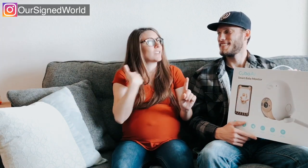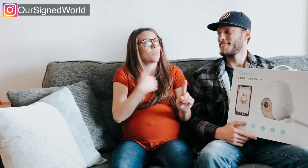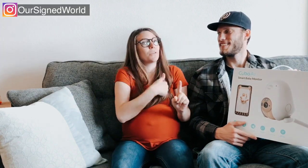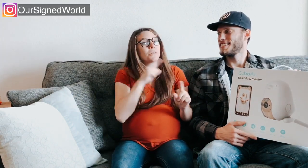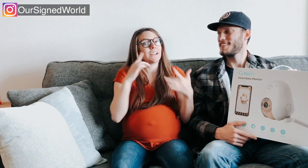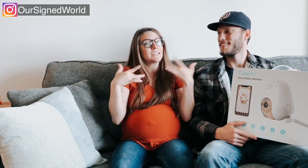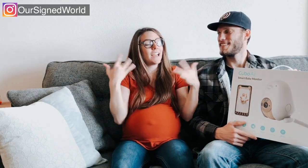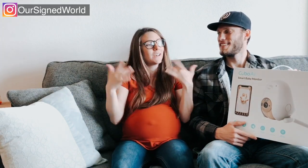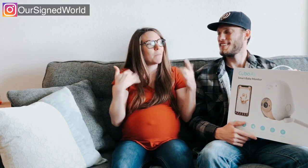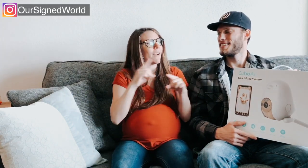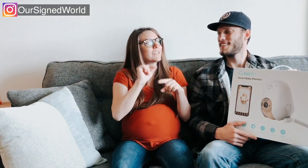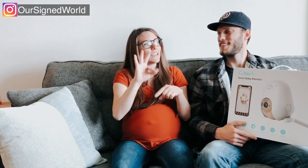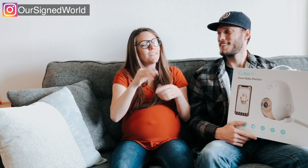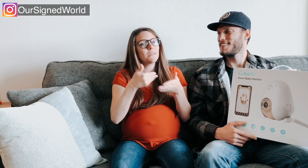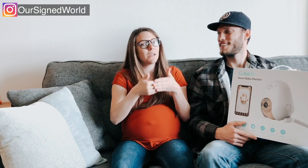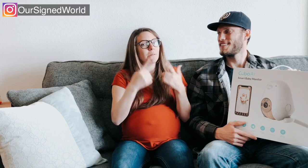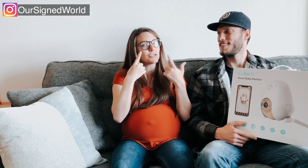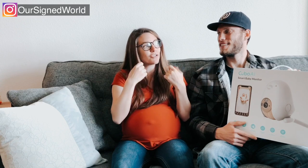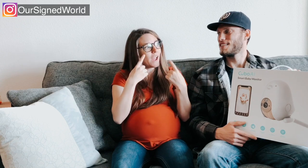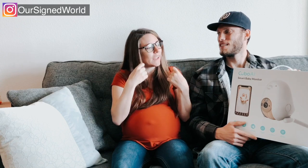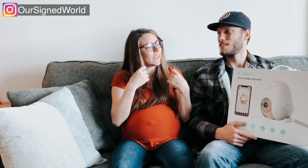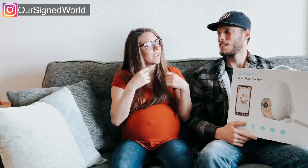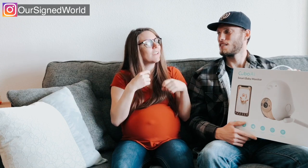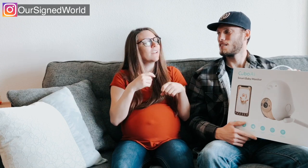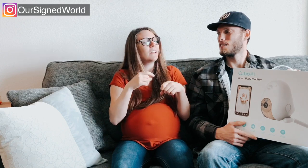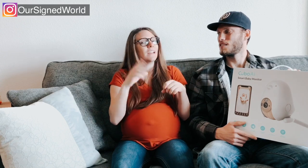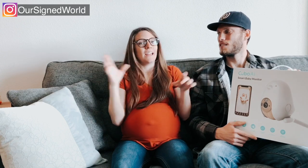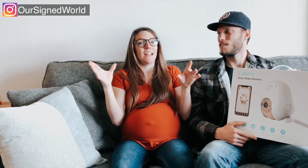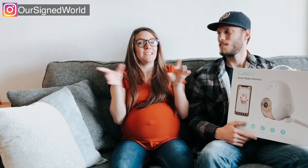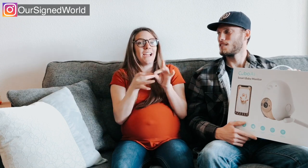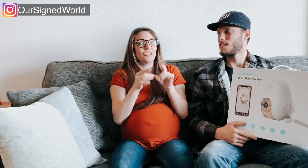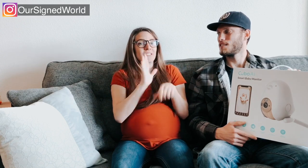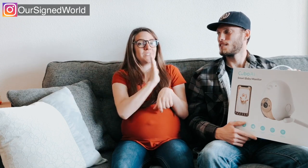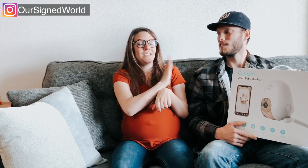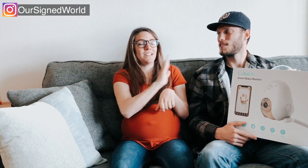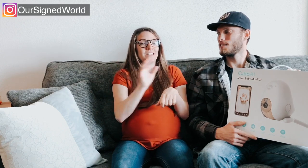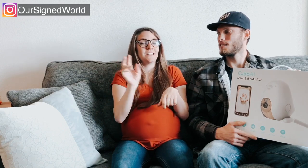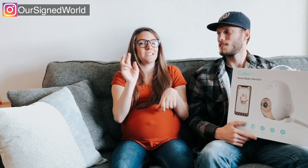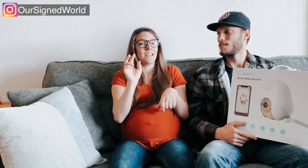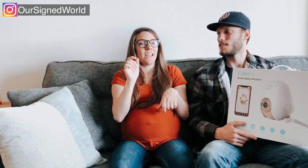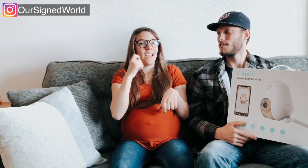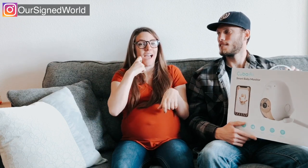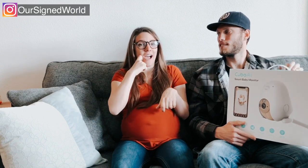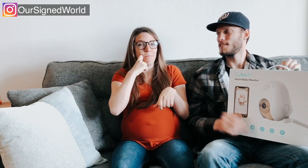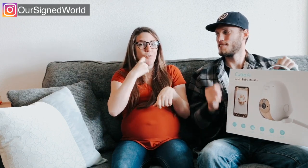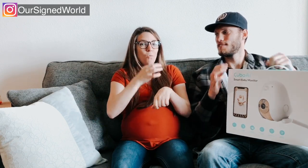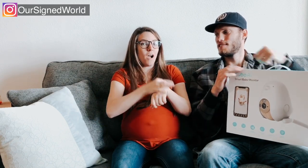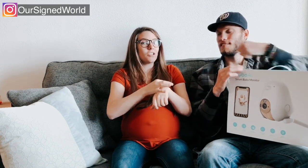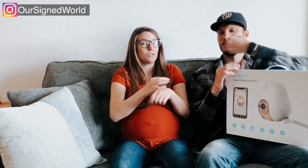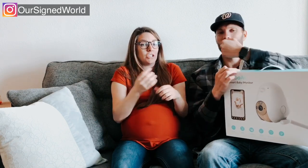what we are really excited about, is that, if the baby is crying, it connects to his apple watch,